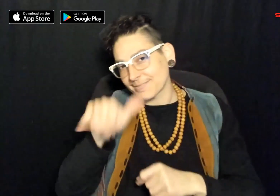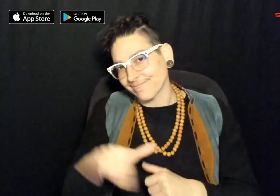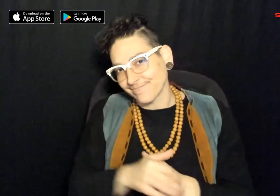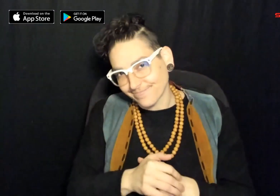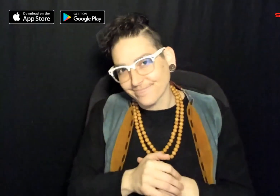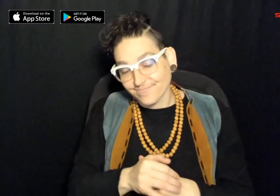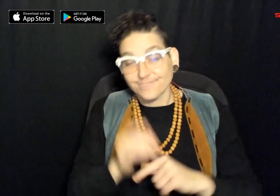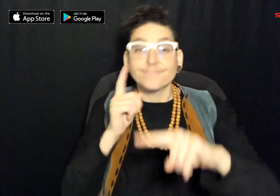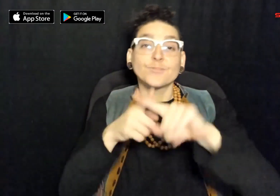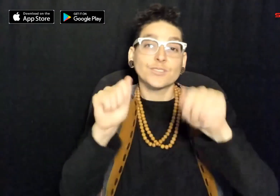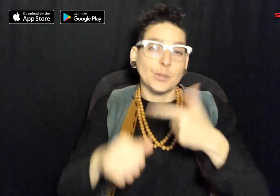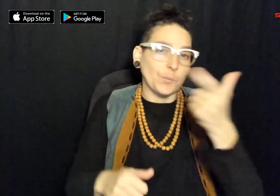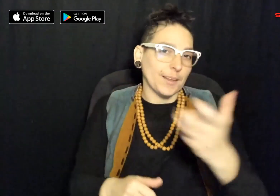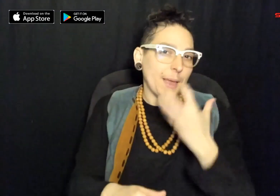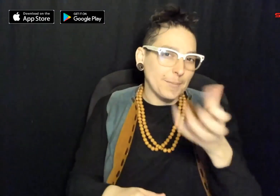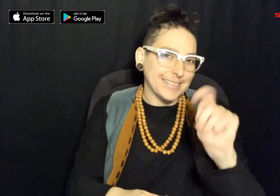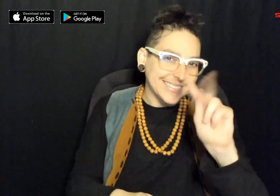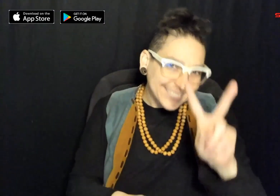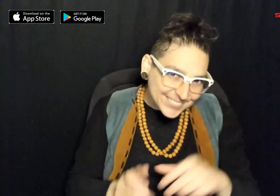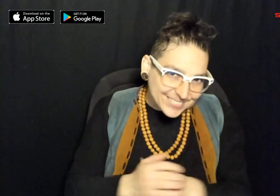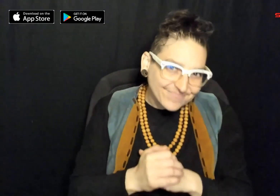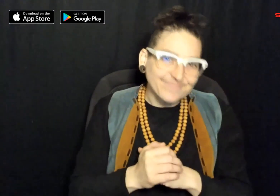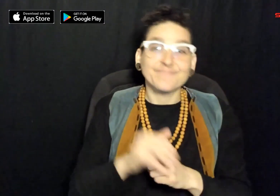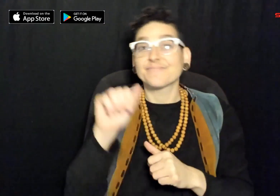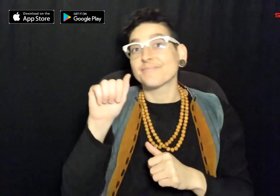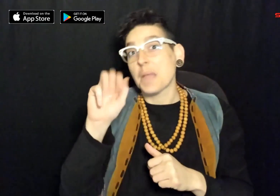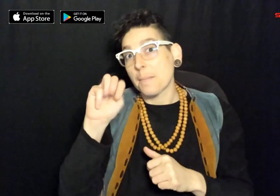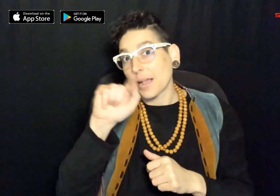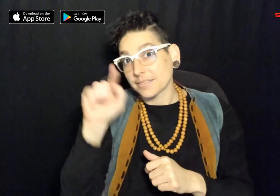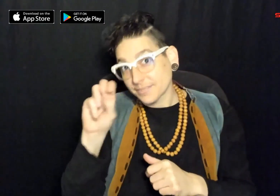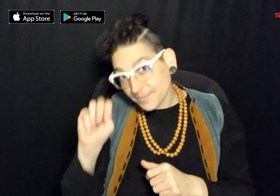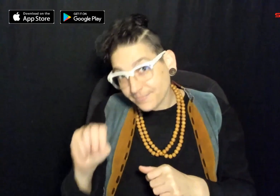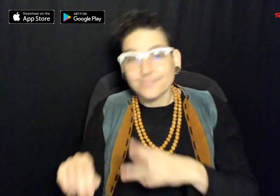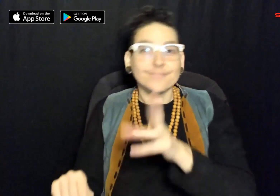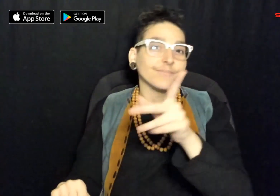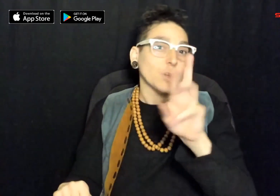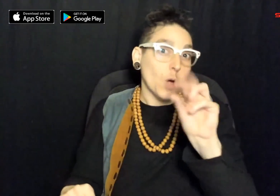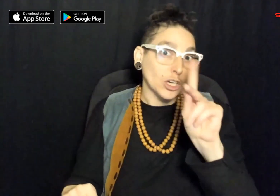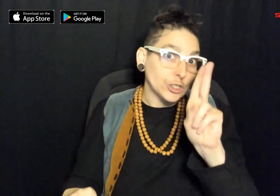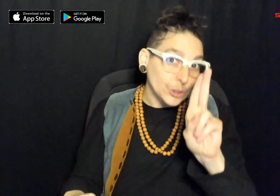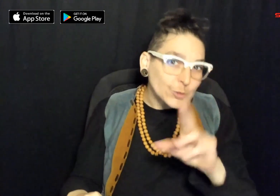store on your smart phone and you can also watch on Apple TV Amazon and Roku